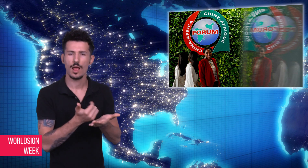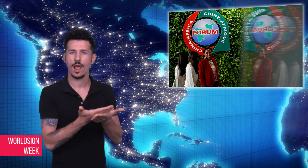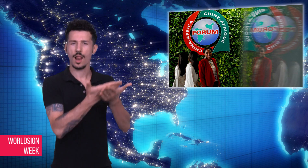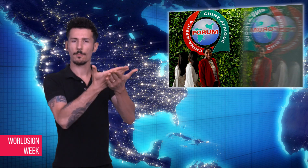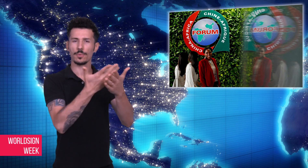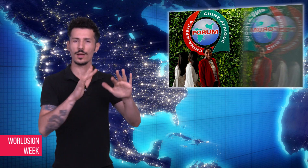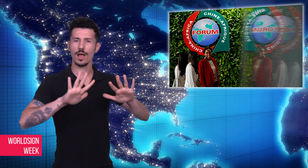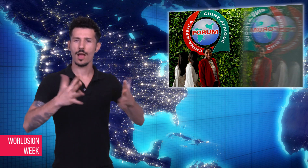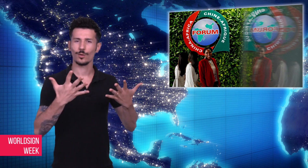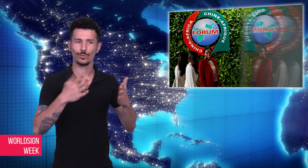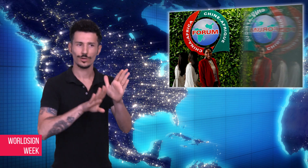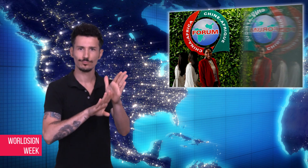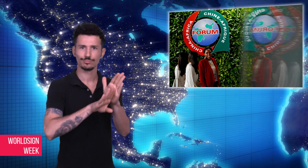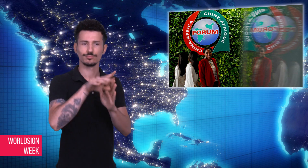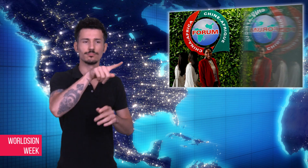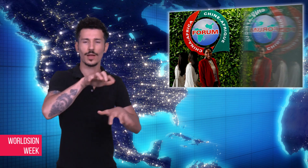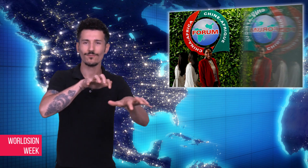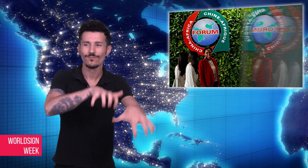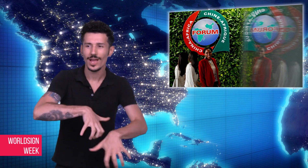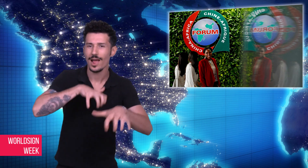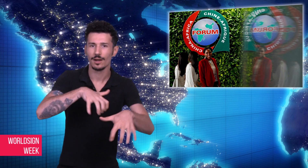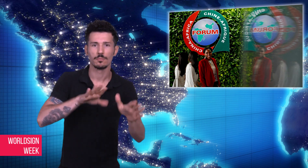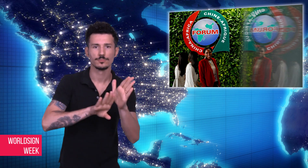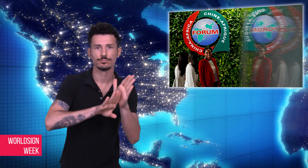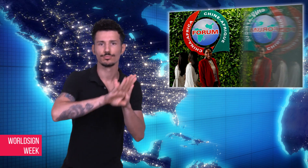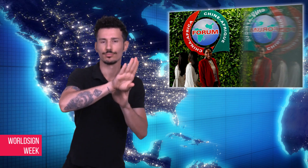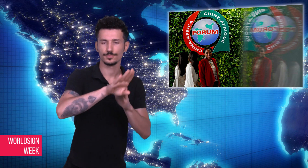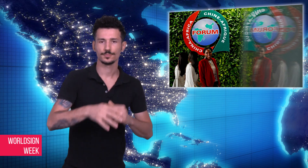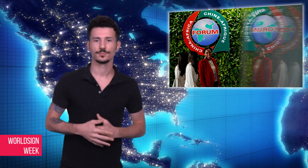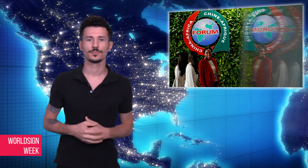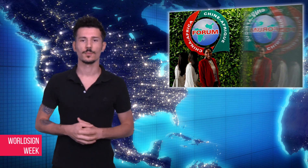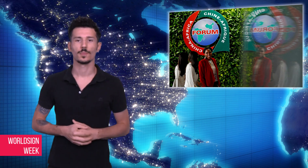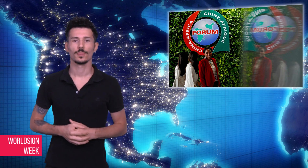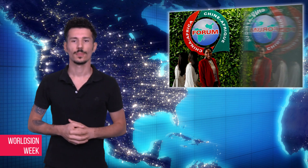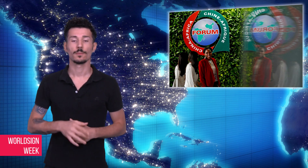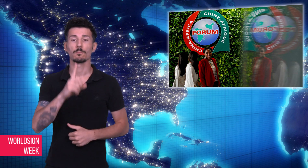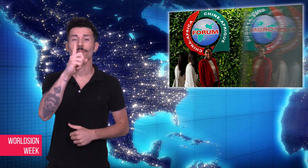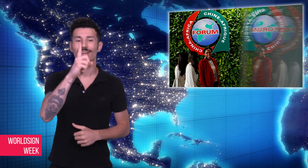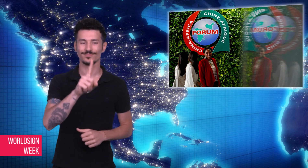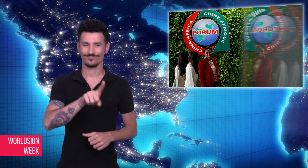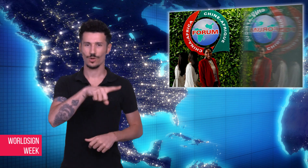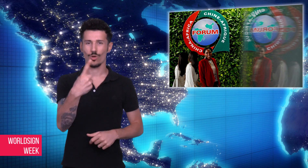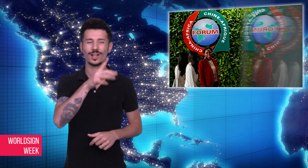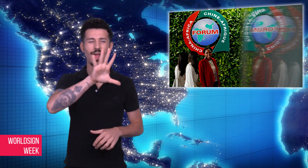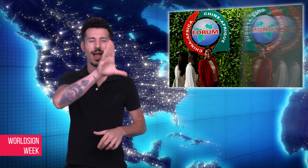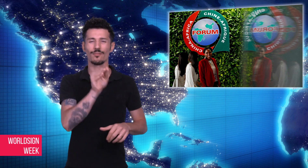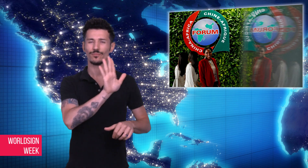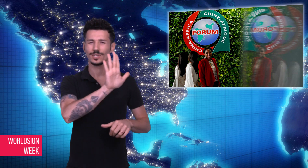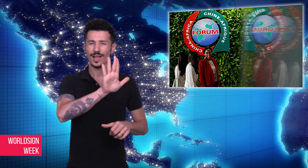development. Other African and Asian